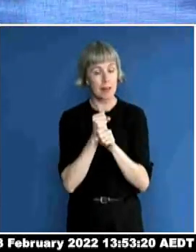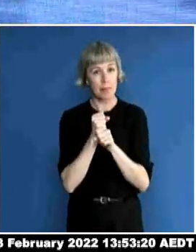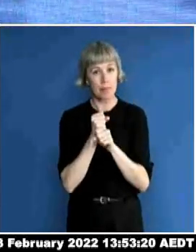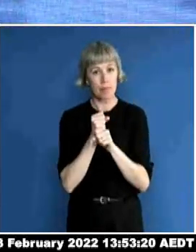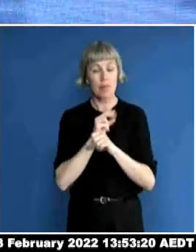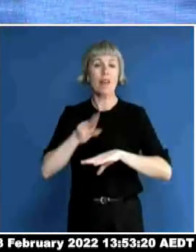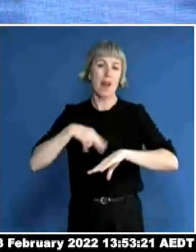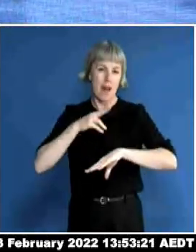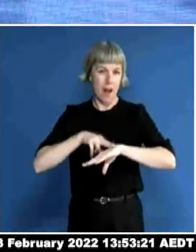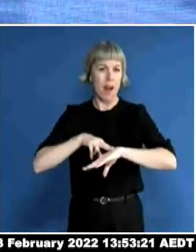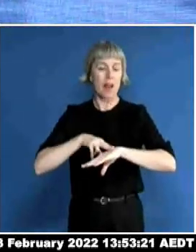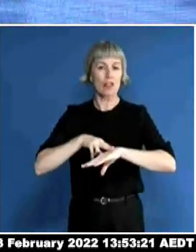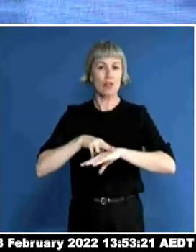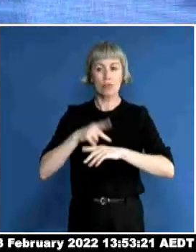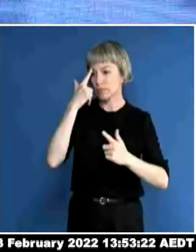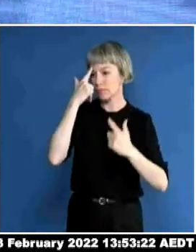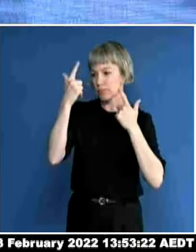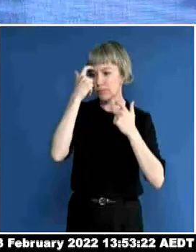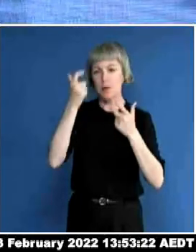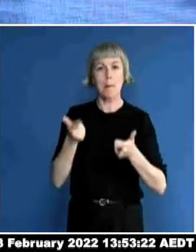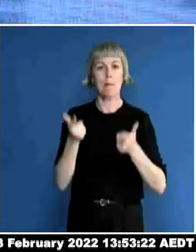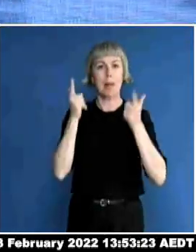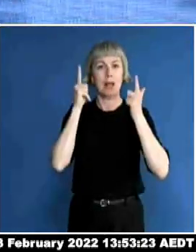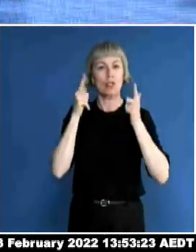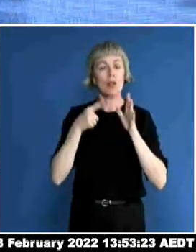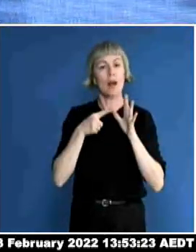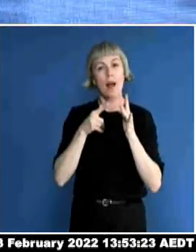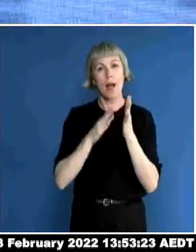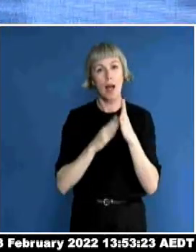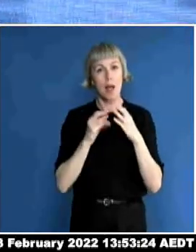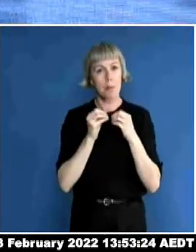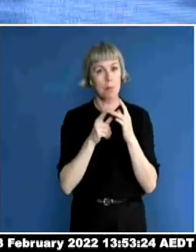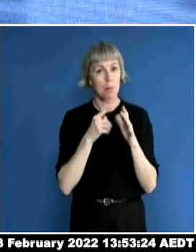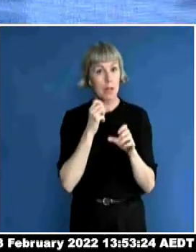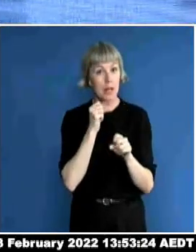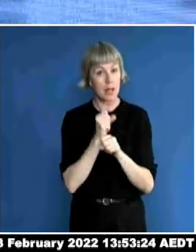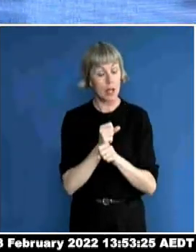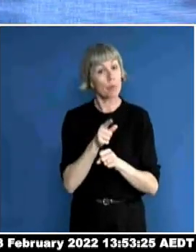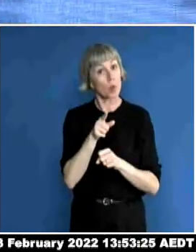In that interview you explained to Mr Ting that you weren't just looking for a basic